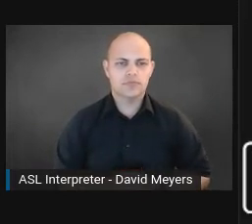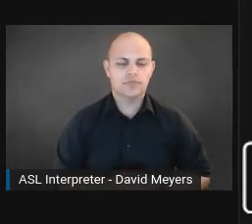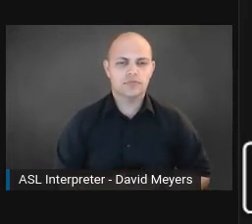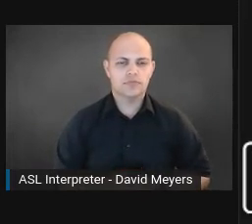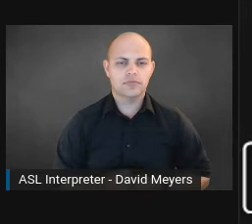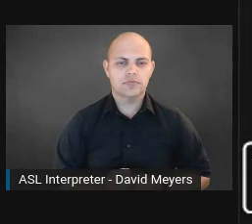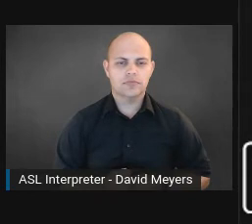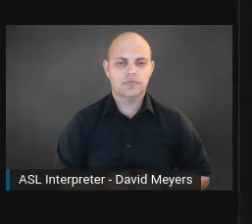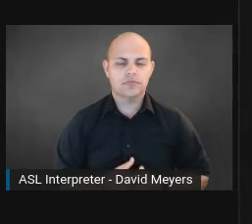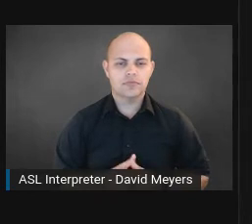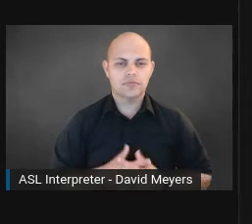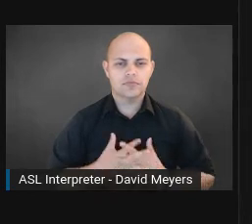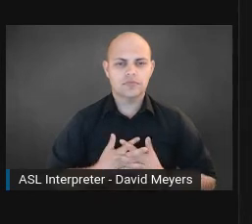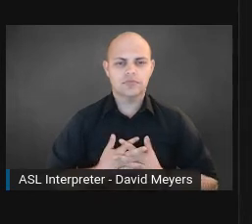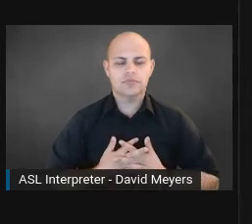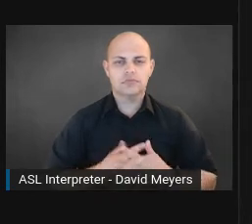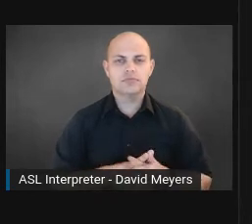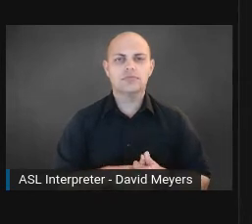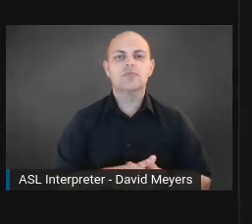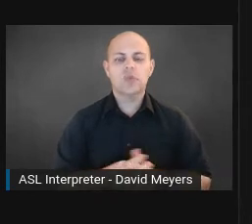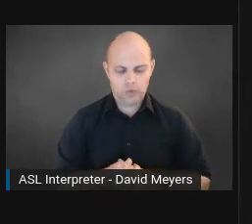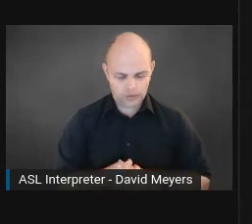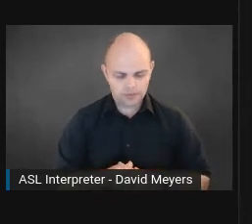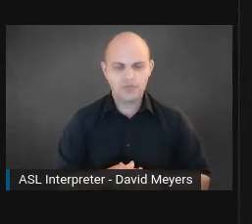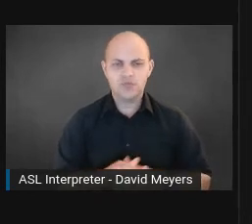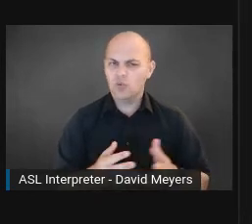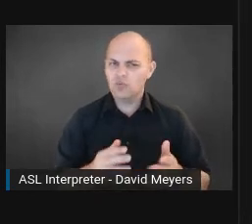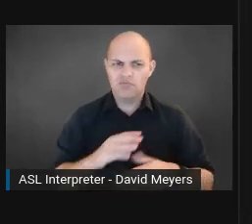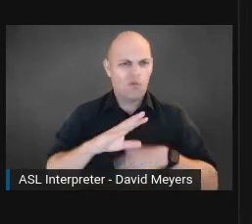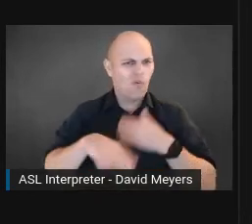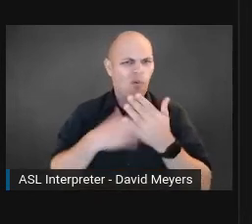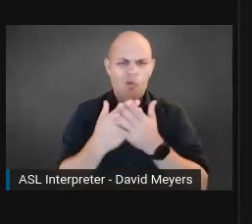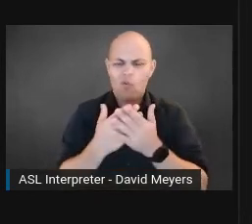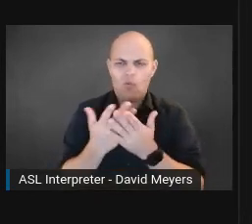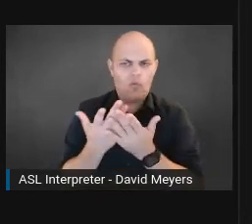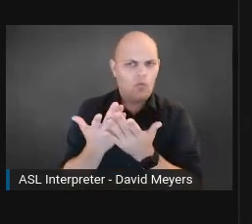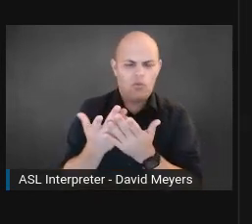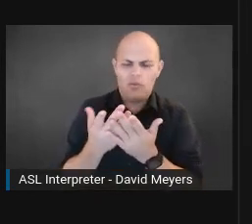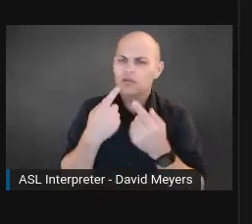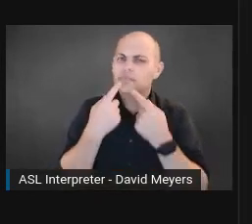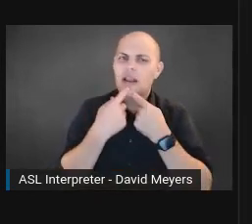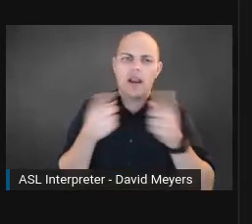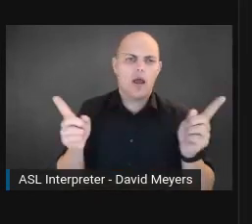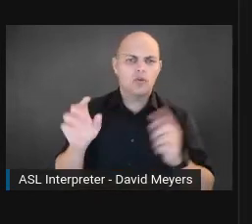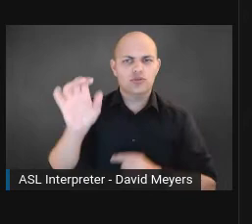VoiceOver off. All the states are announced as we’re working with this. It's real important those states are announced so that people know